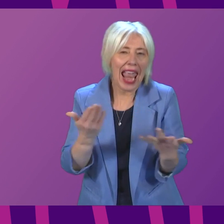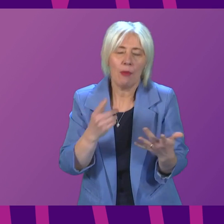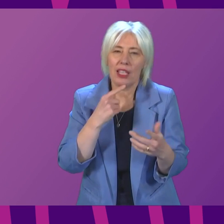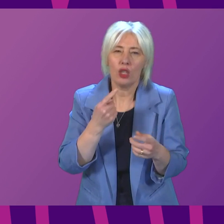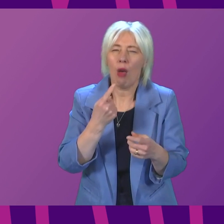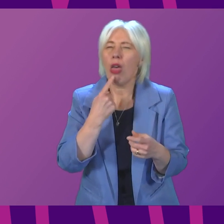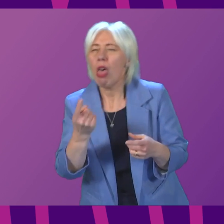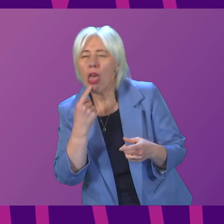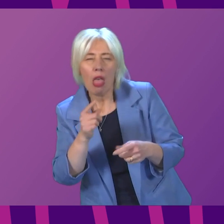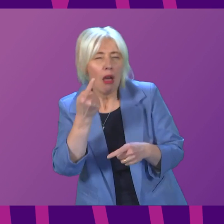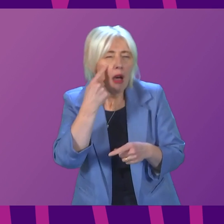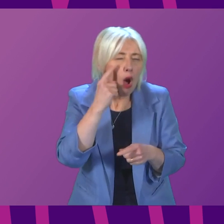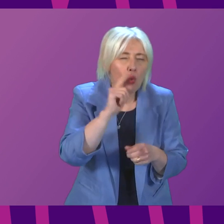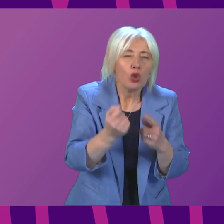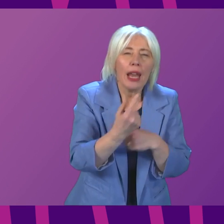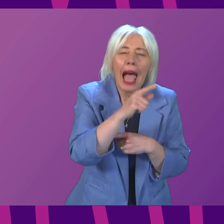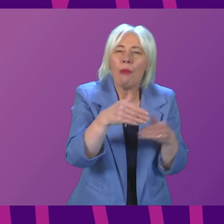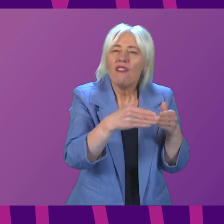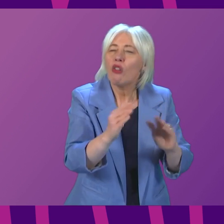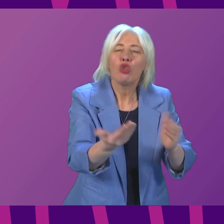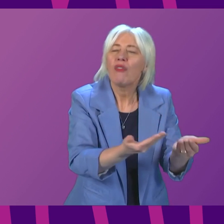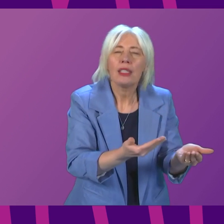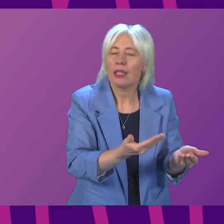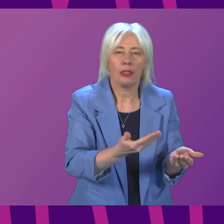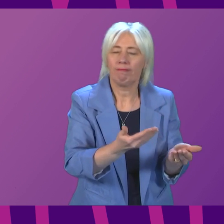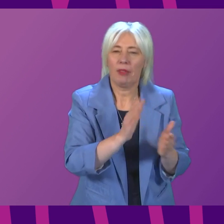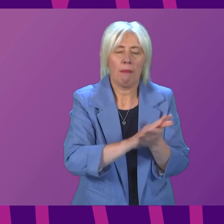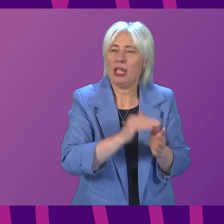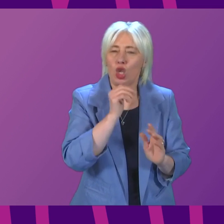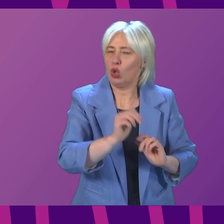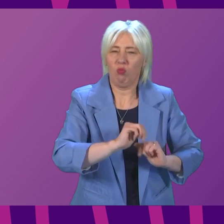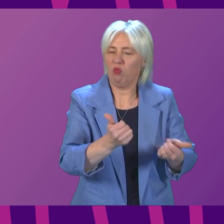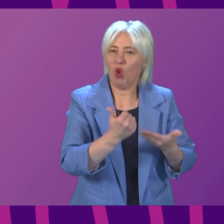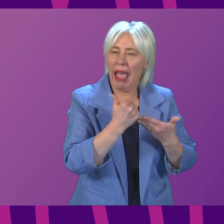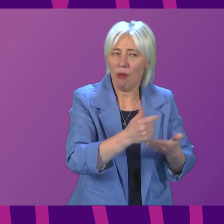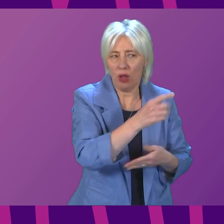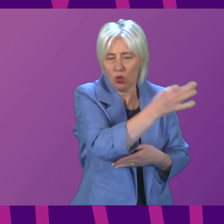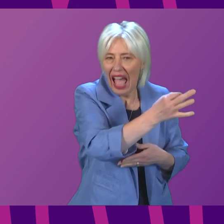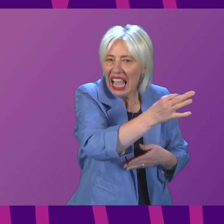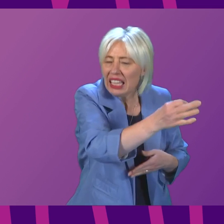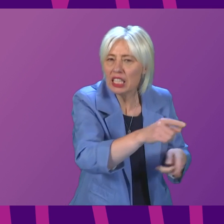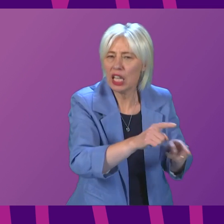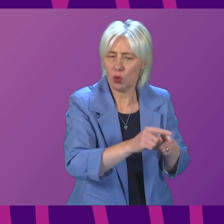about the future of our ferry services. That does a disservice not only to island communities but to the crews and staff at